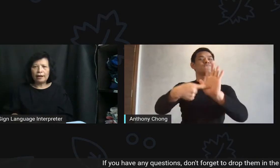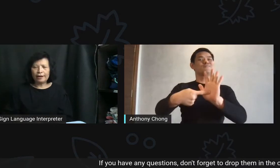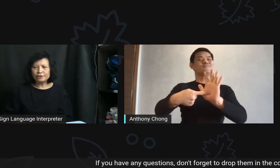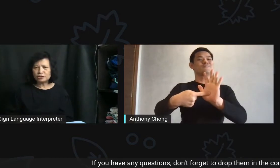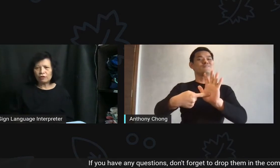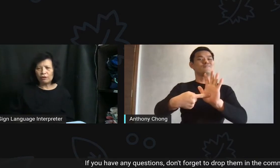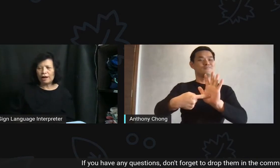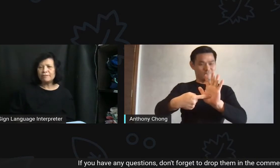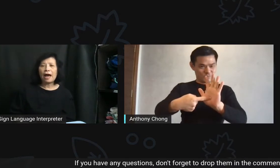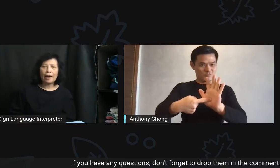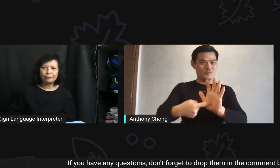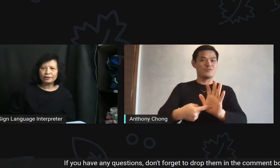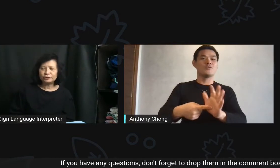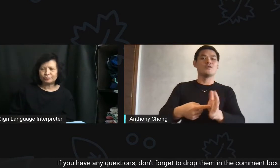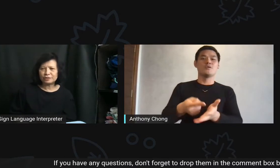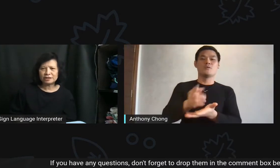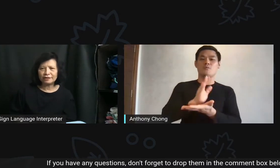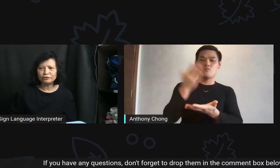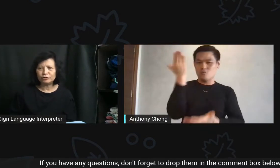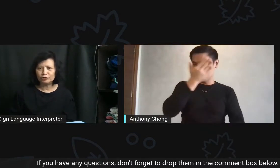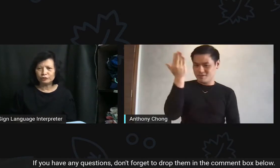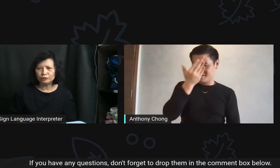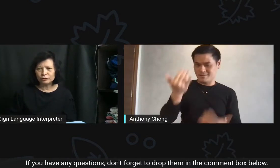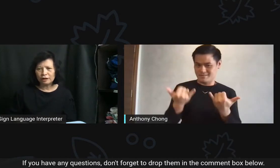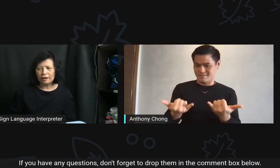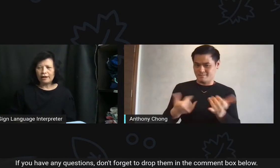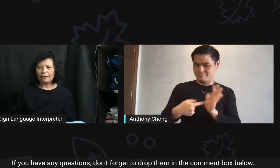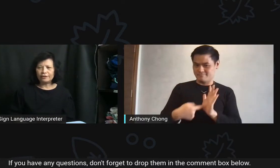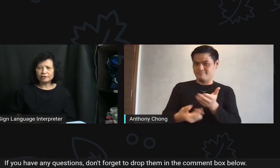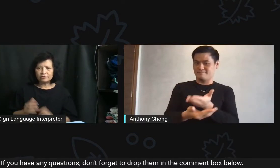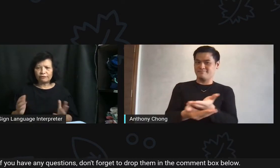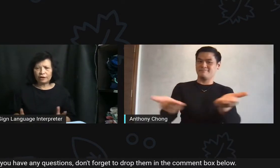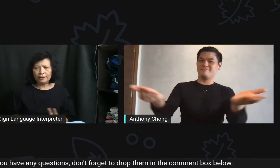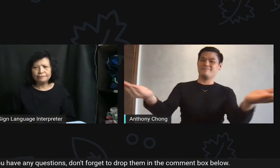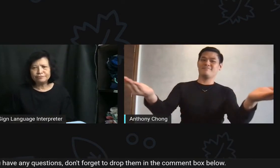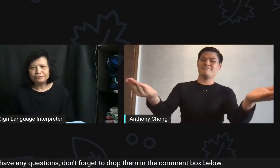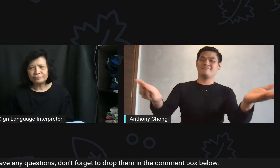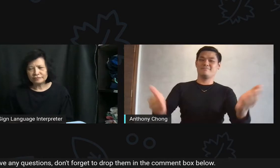And so I'm happy to present to you this film